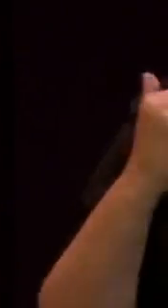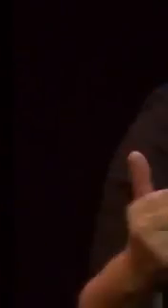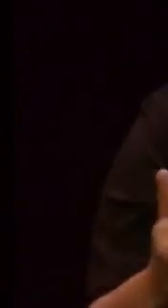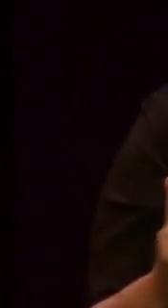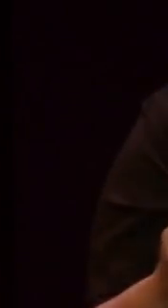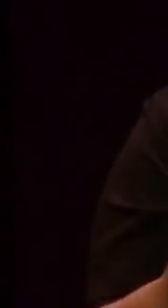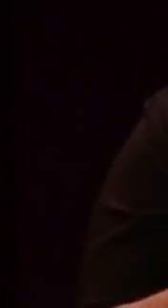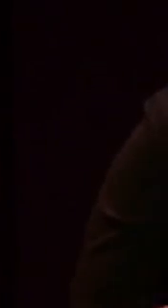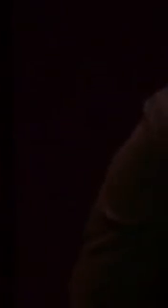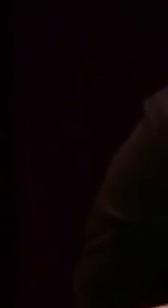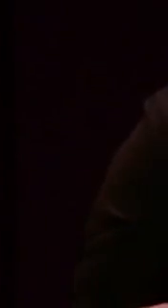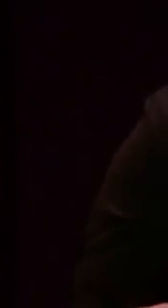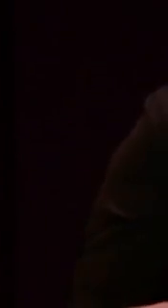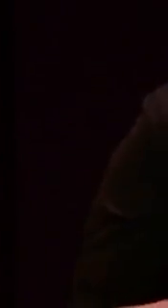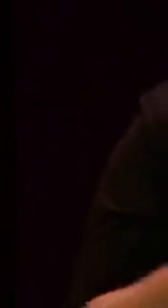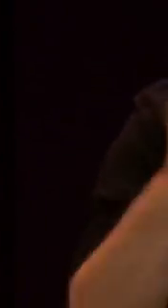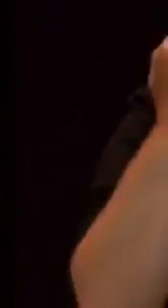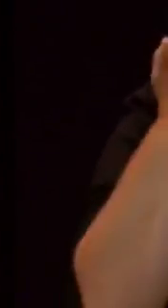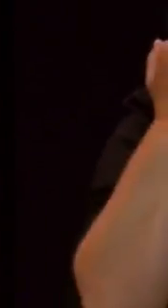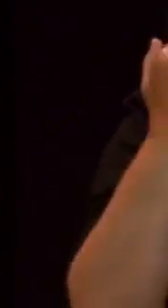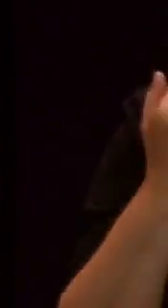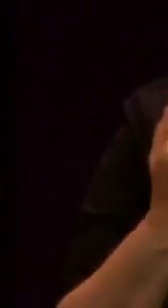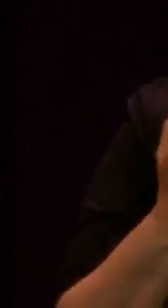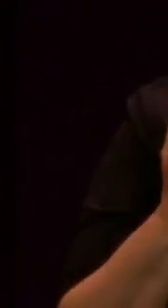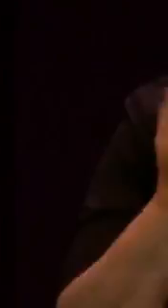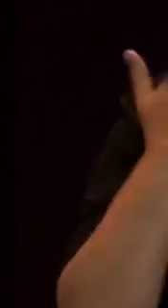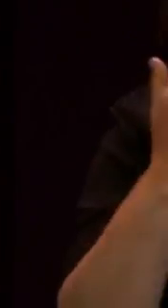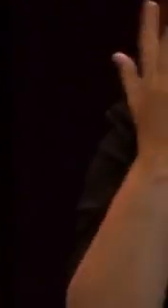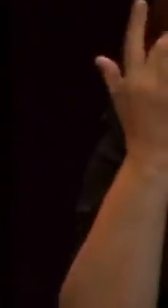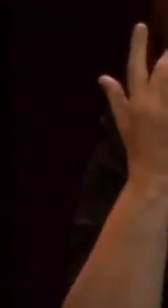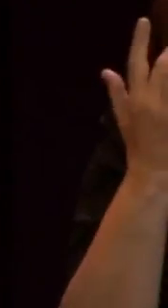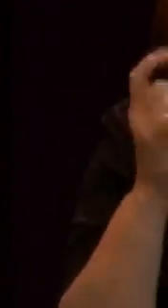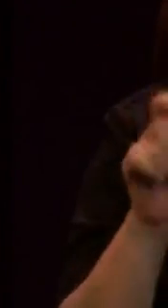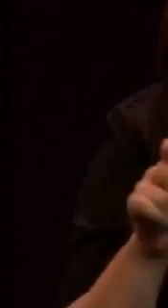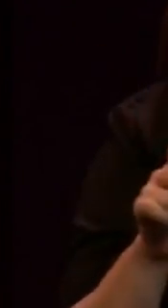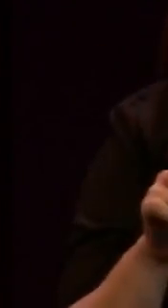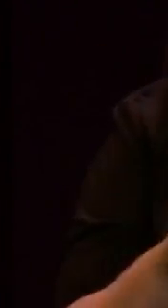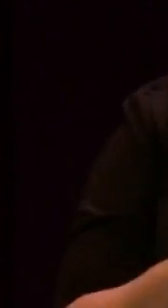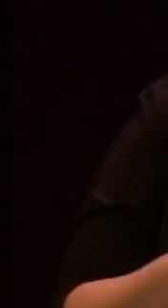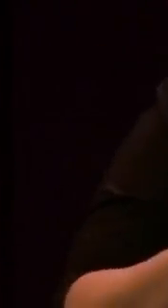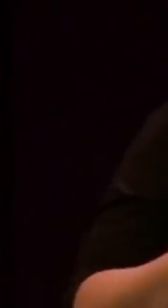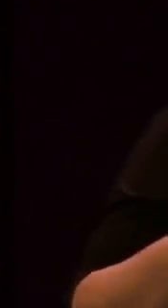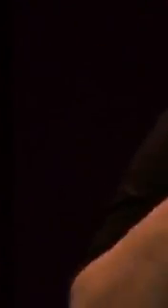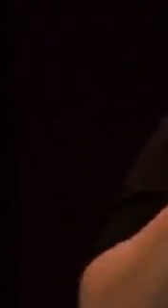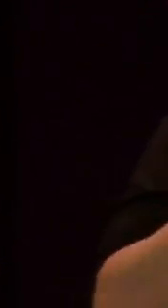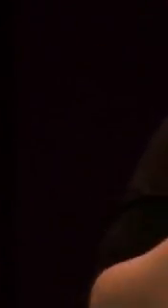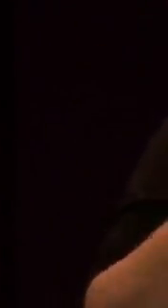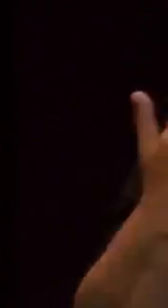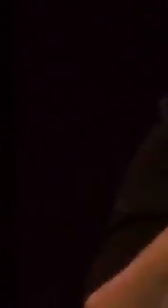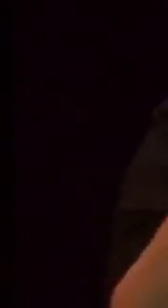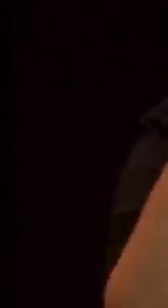AND IF THEY DON'T KNOW WHY IT'S IN THEIR BEST INTEREST OF THE DEMOCRATS, IT'S BECAUSE WE'LL GET TWO MORE DEMOCRATIC